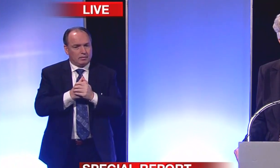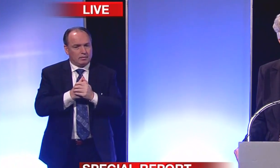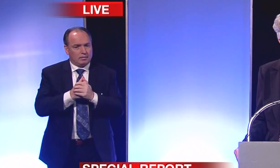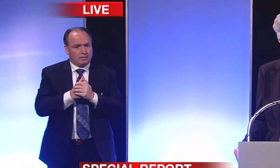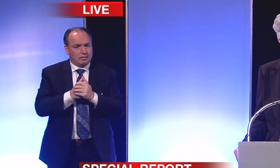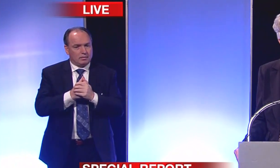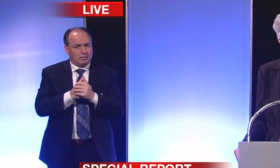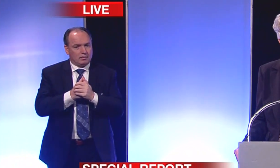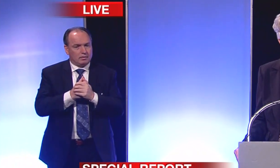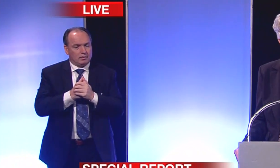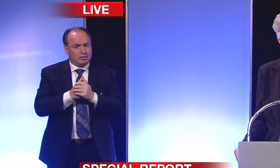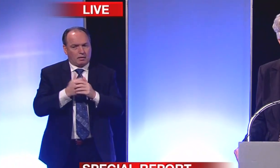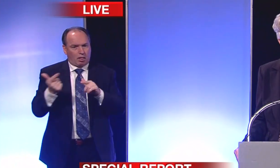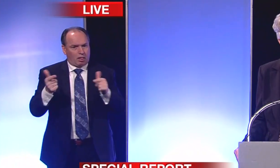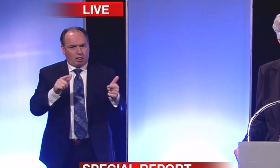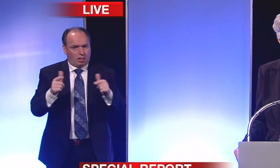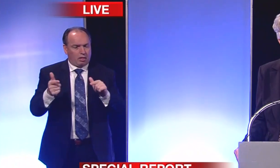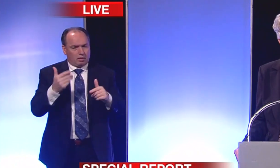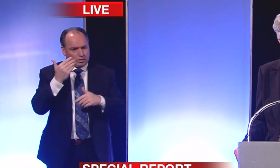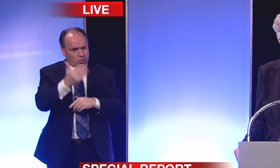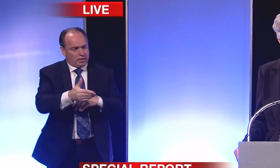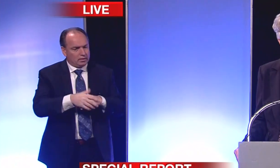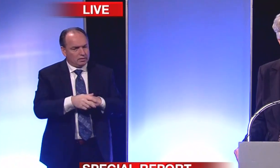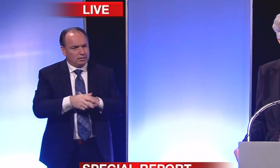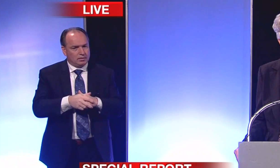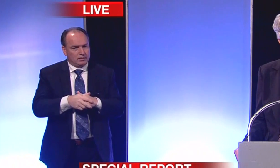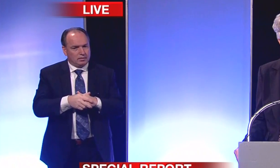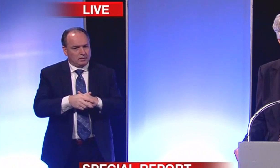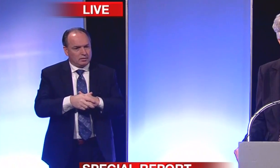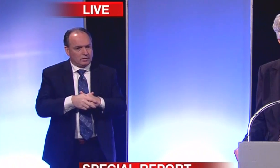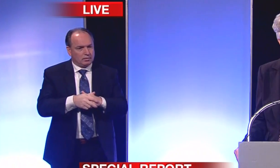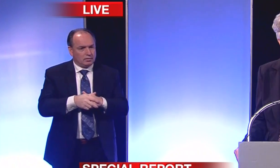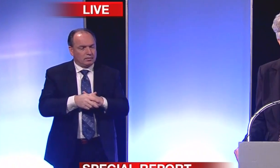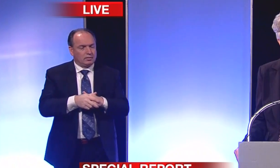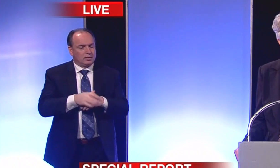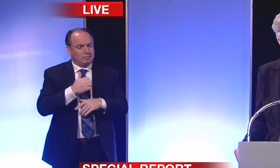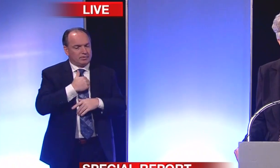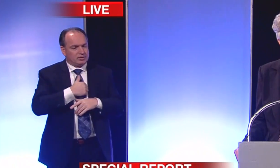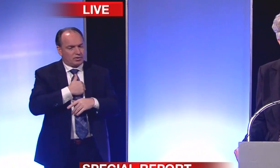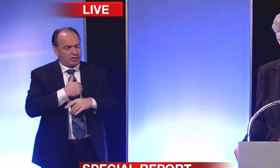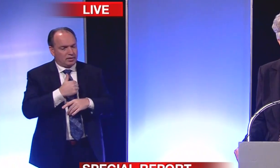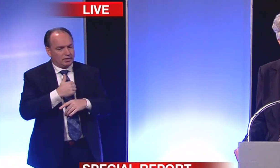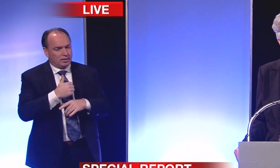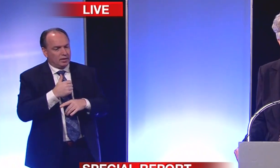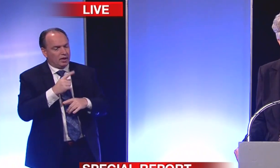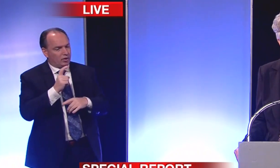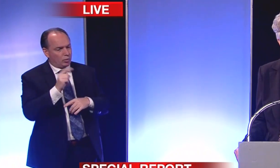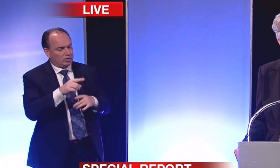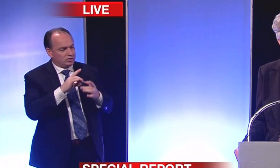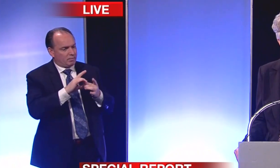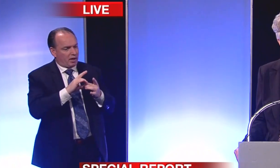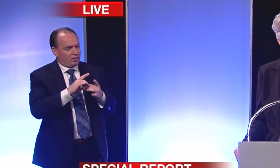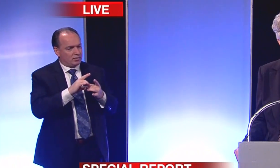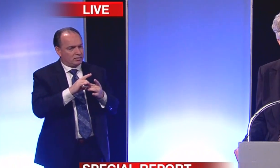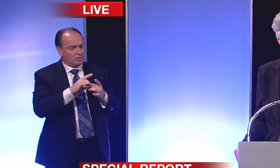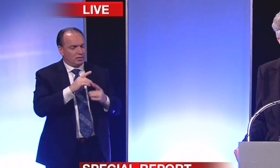TALK ERIE? ANY OTHER QUESTIONS?